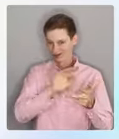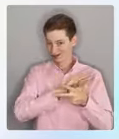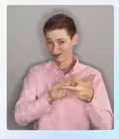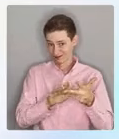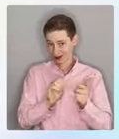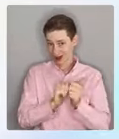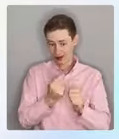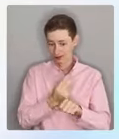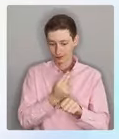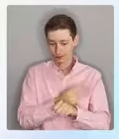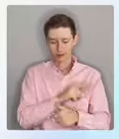In Beat Saber, each destination is a song.